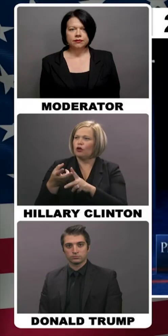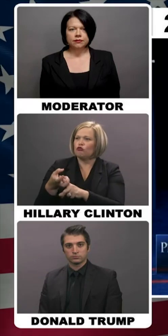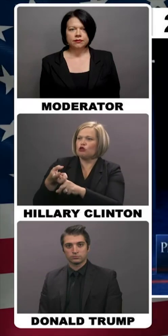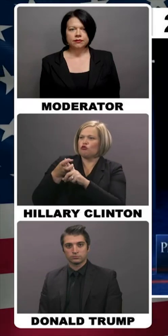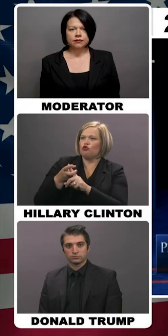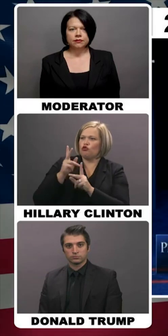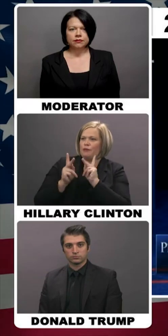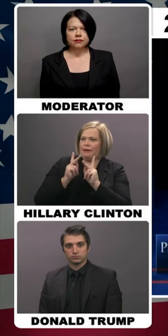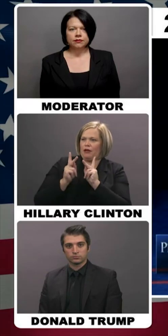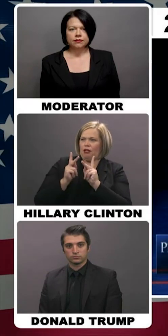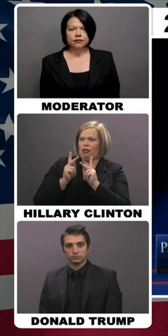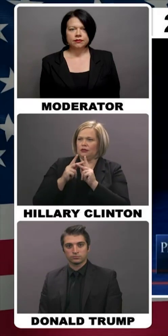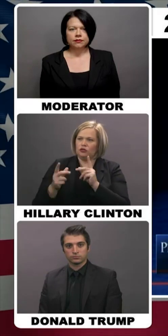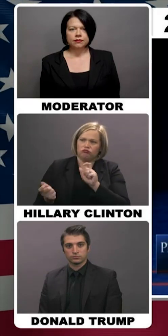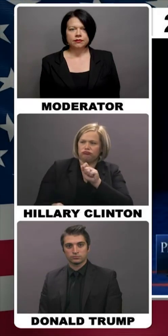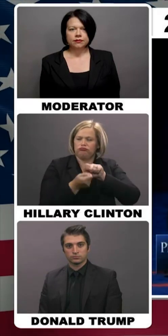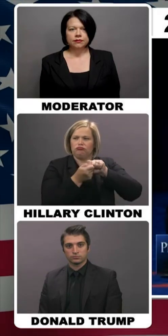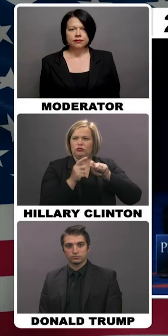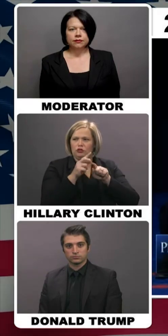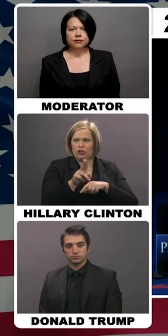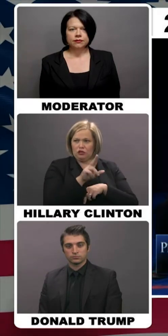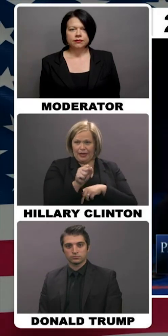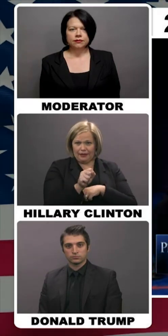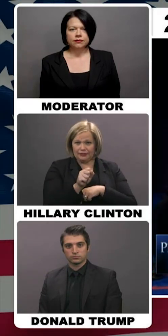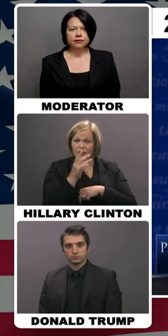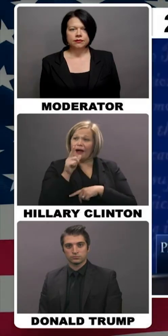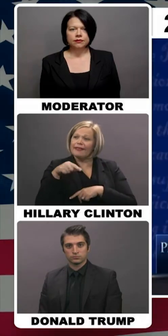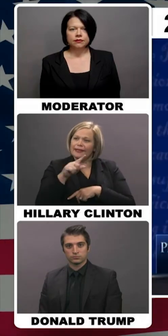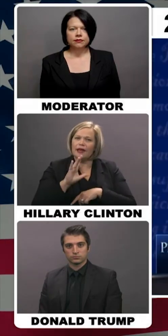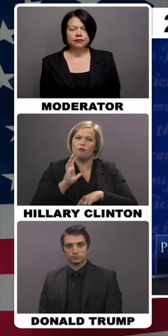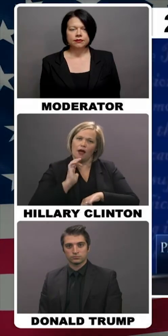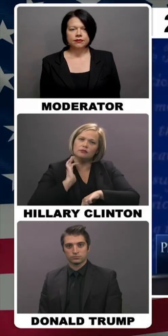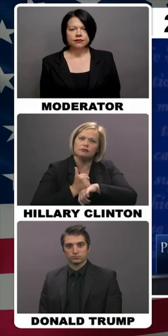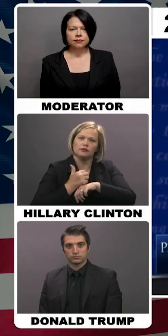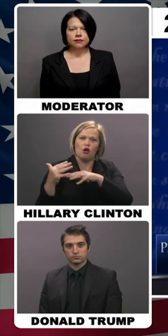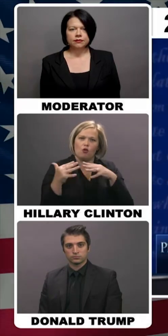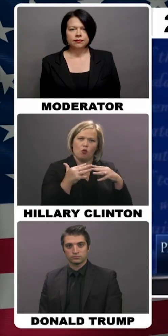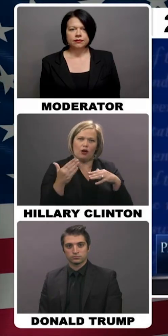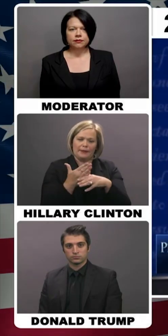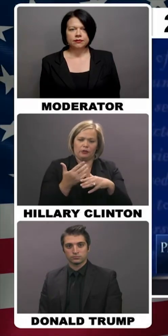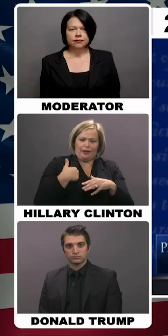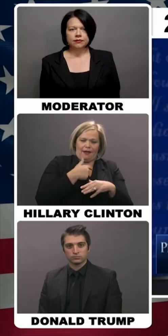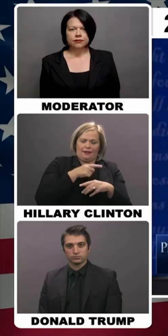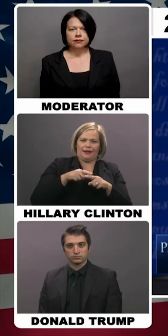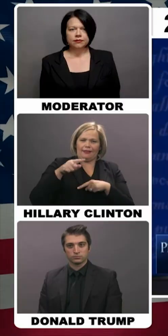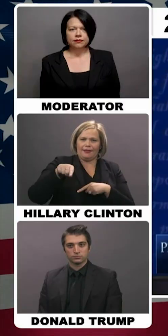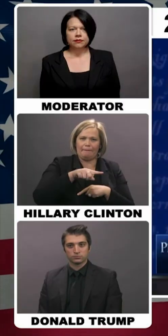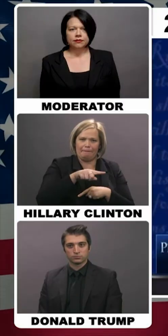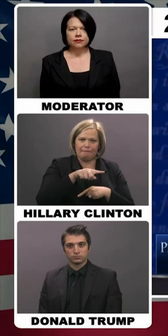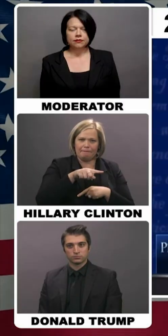because they want to create a war between us. And the final thing, I would say, this is the 10th